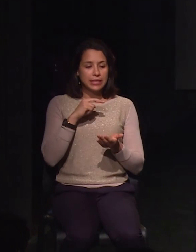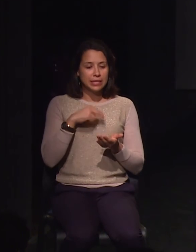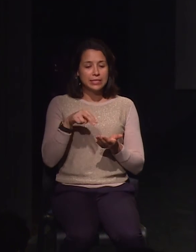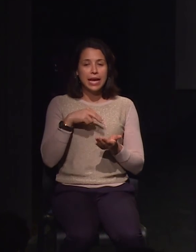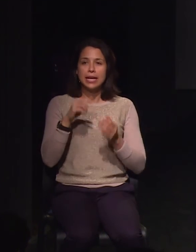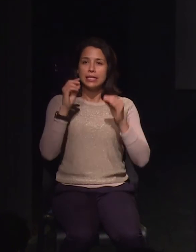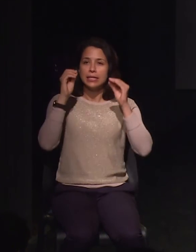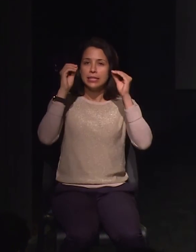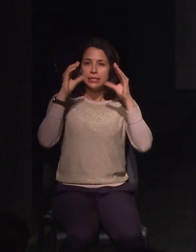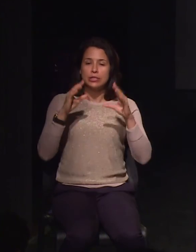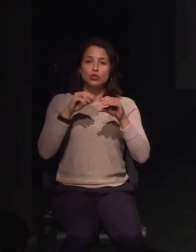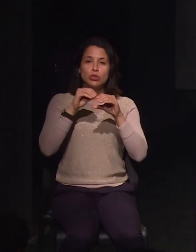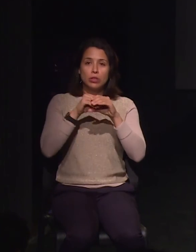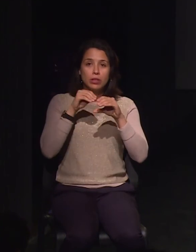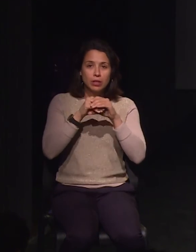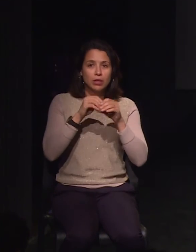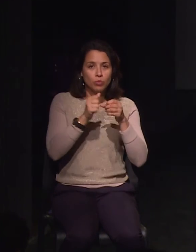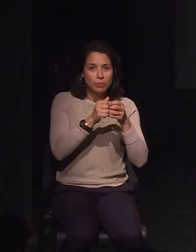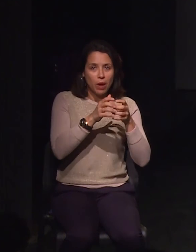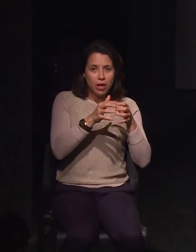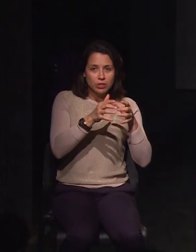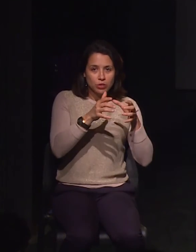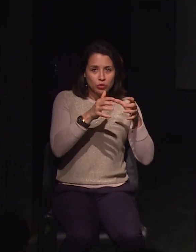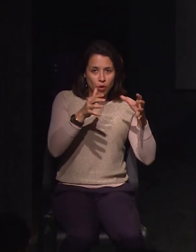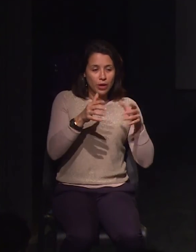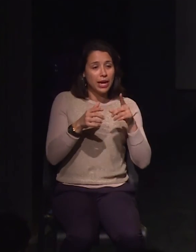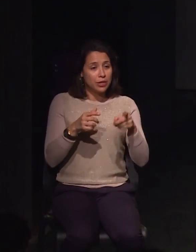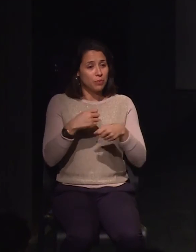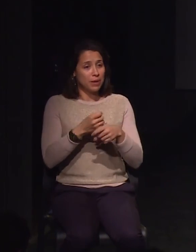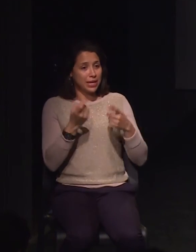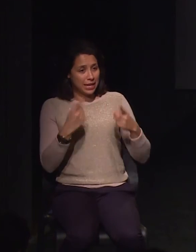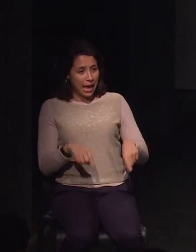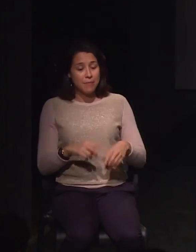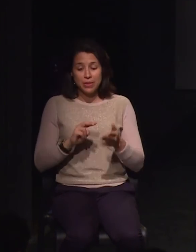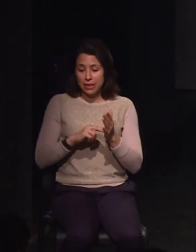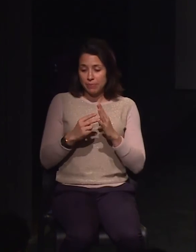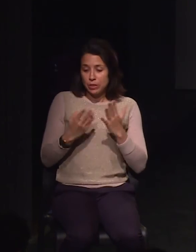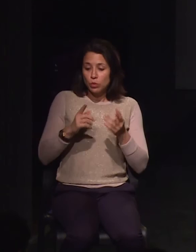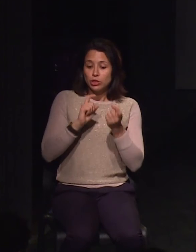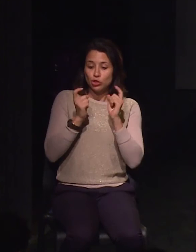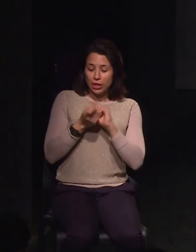and it is changing both the supply and the demand and that’s what has to happen.